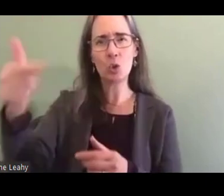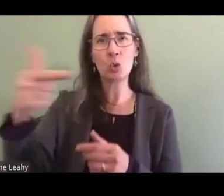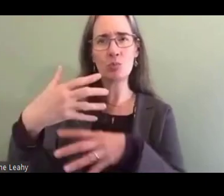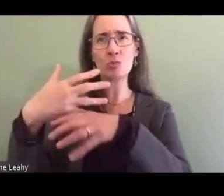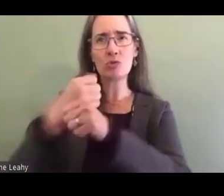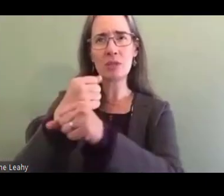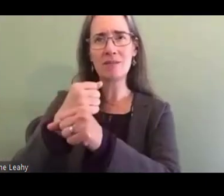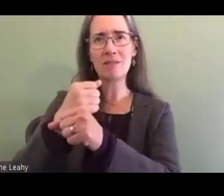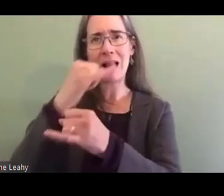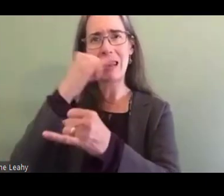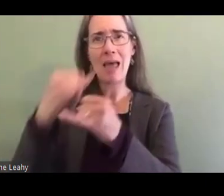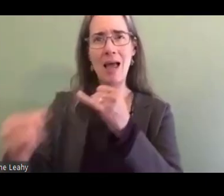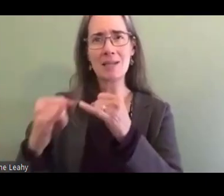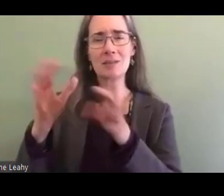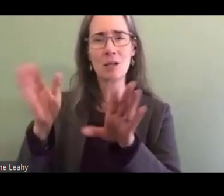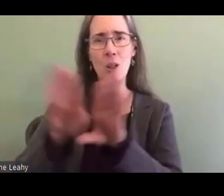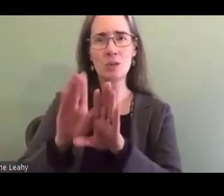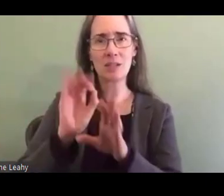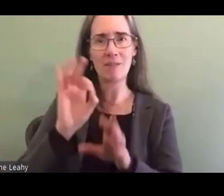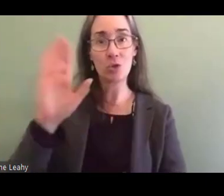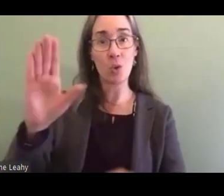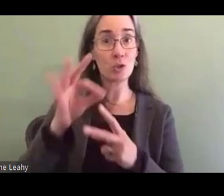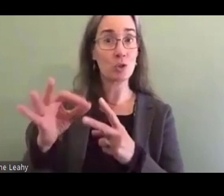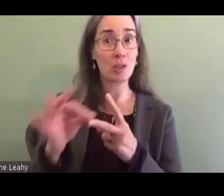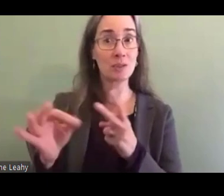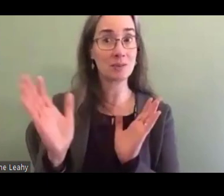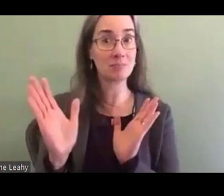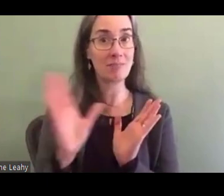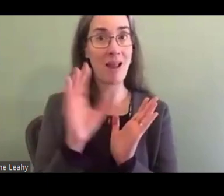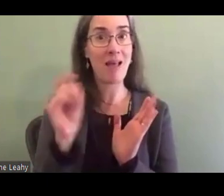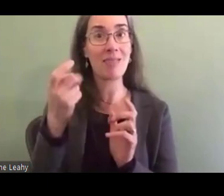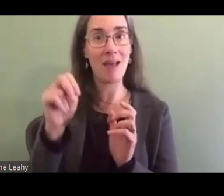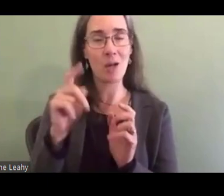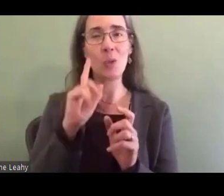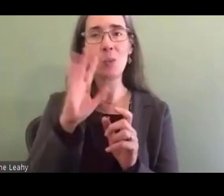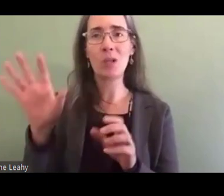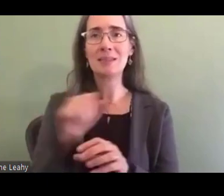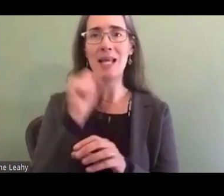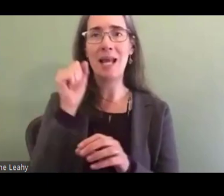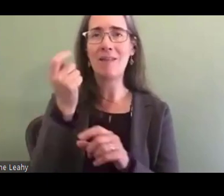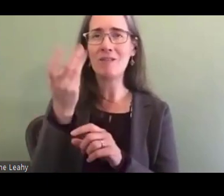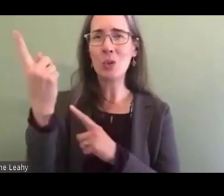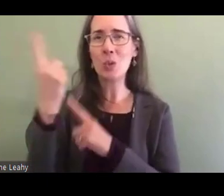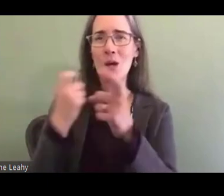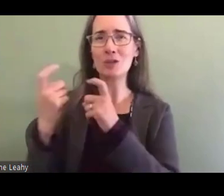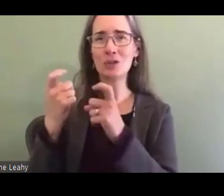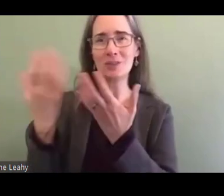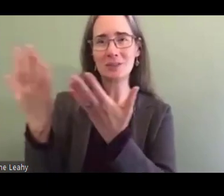And then we shall take a few questions, very briefly, and have some closing remarks by Barry and his team.